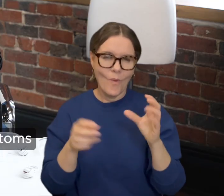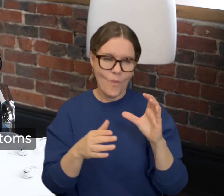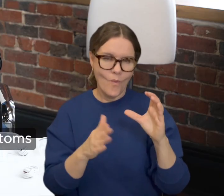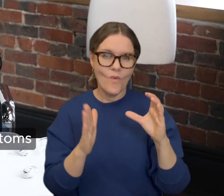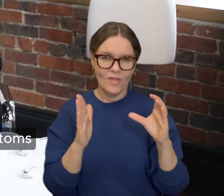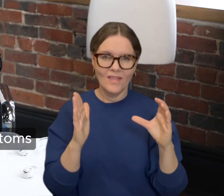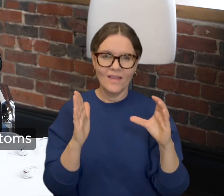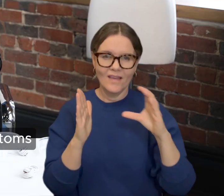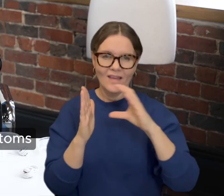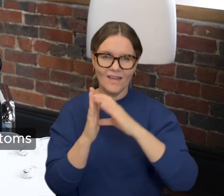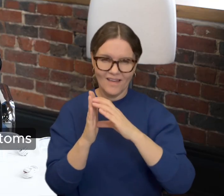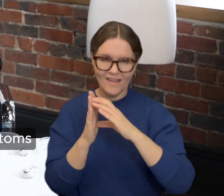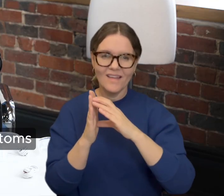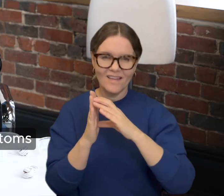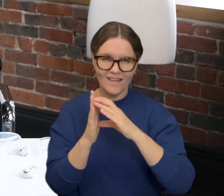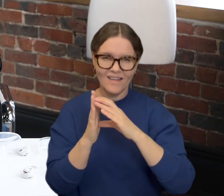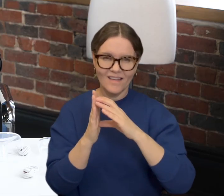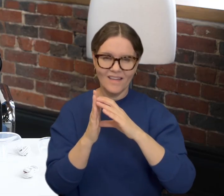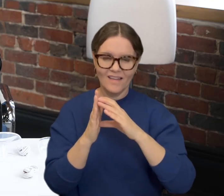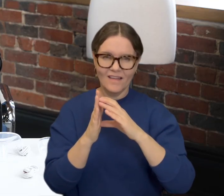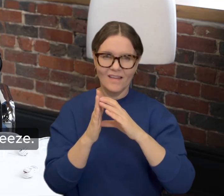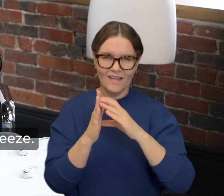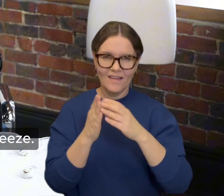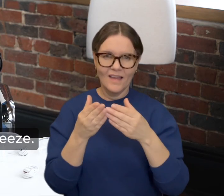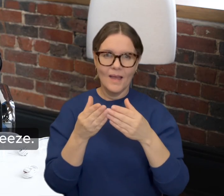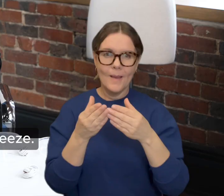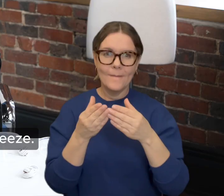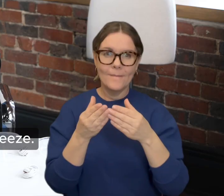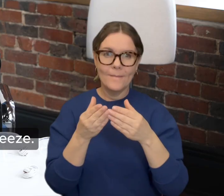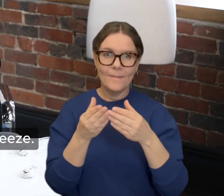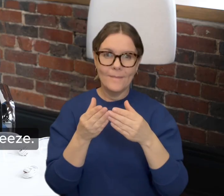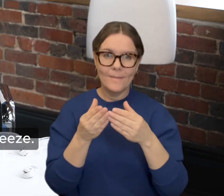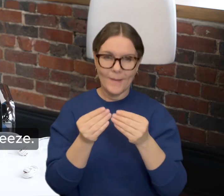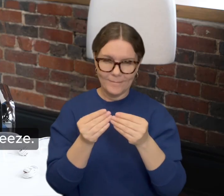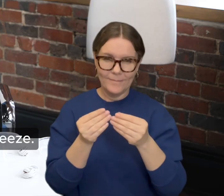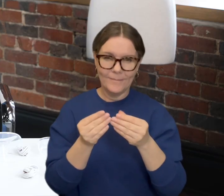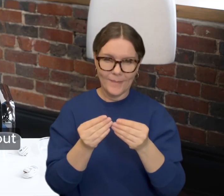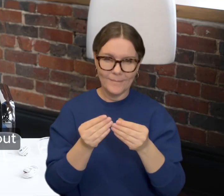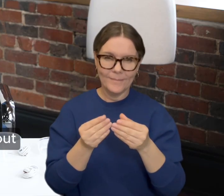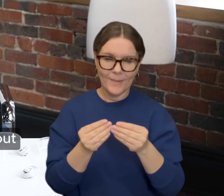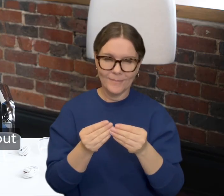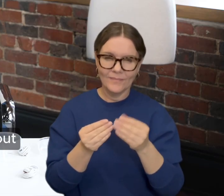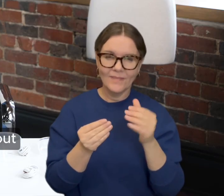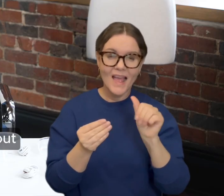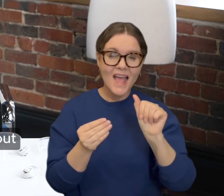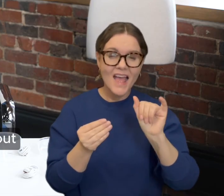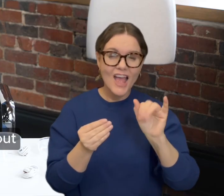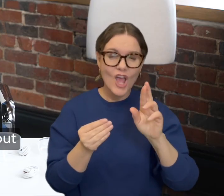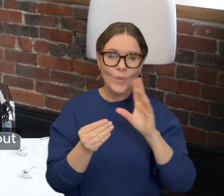you want to align up the bottoms and you're just going to squeeze you'll hear air compress out